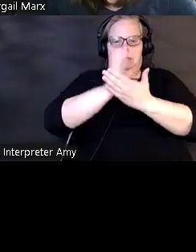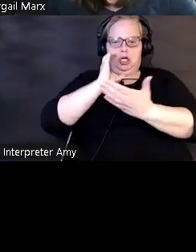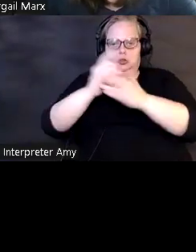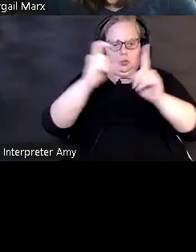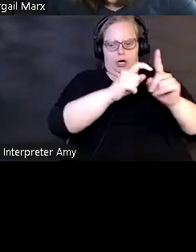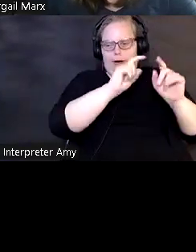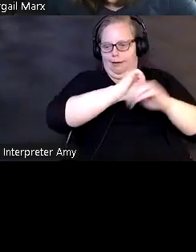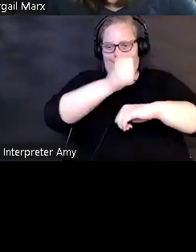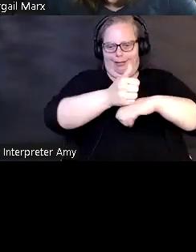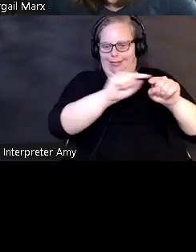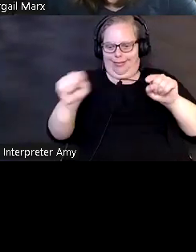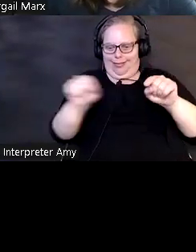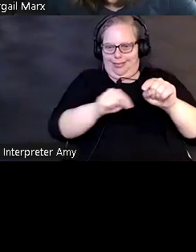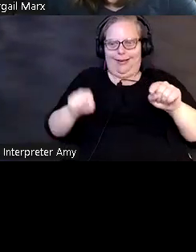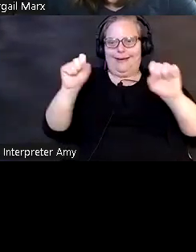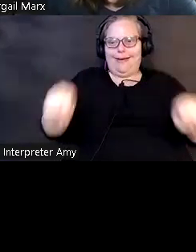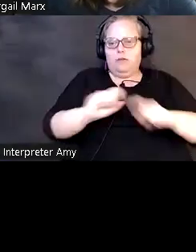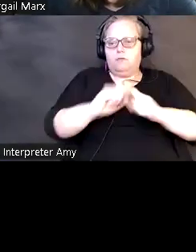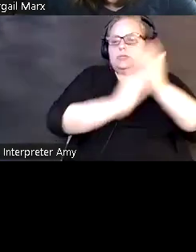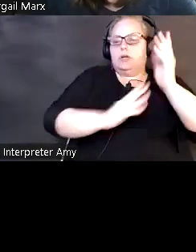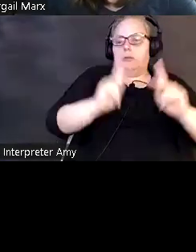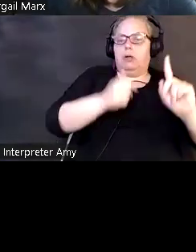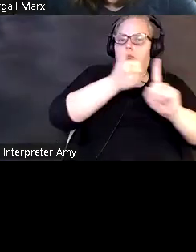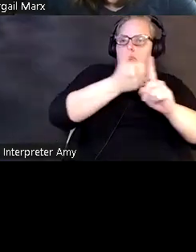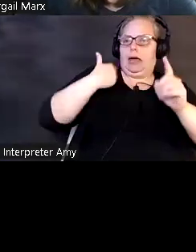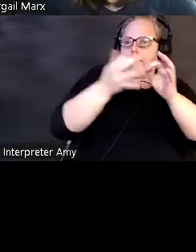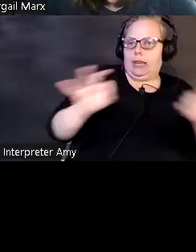and for some individuals, if that's what -- they've had language, they're just trying to